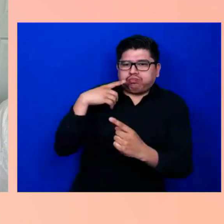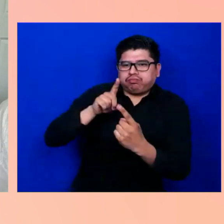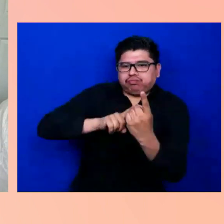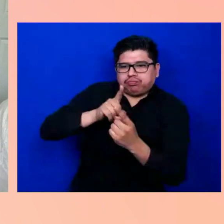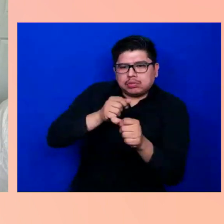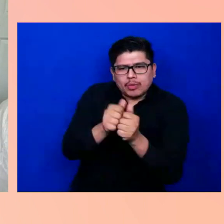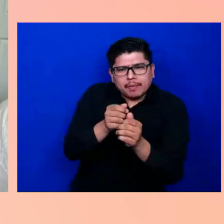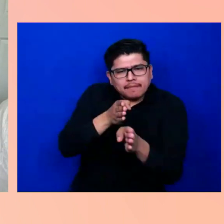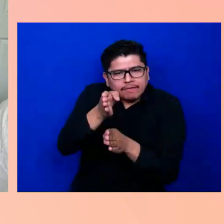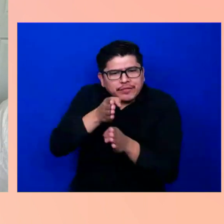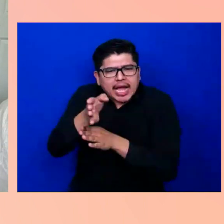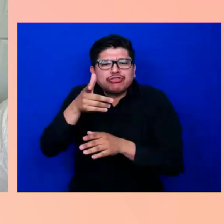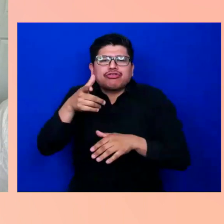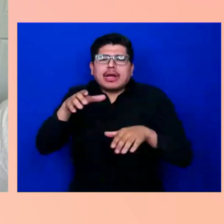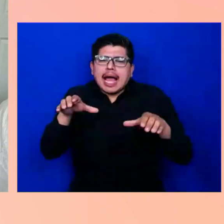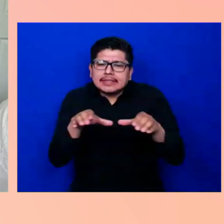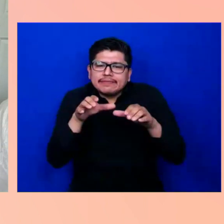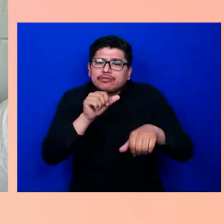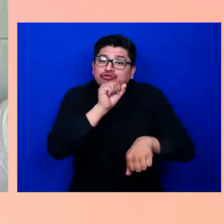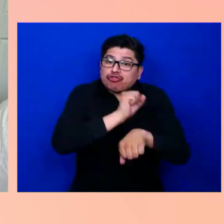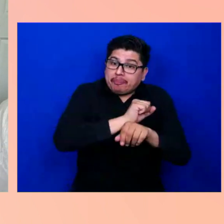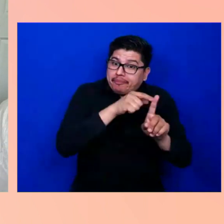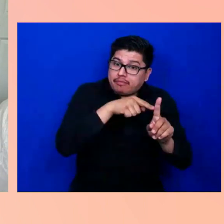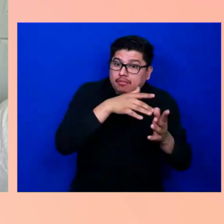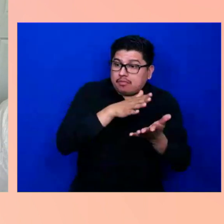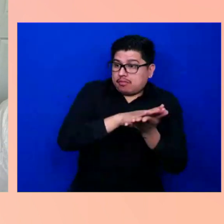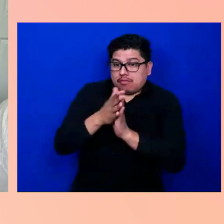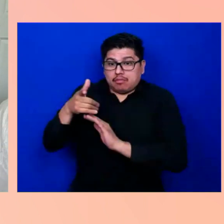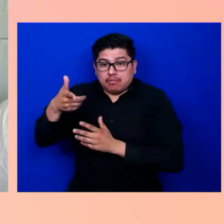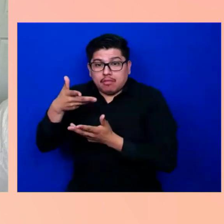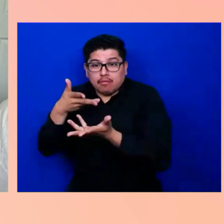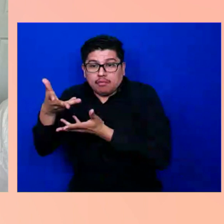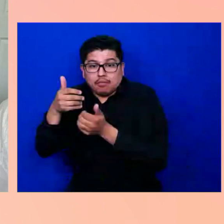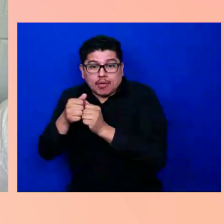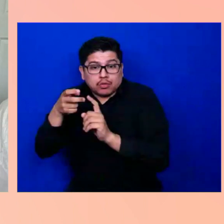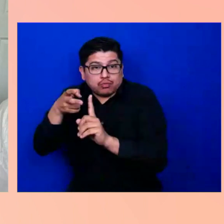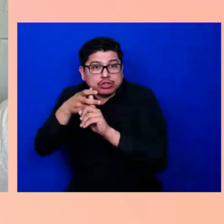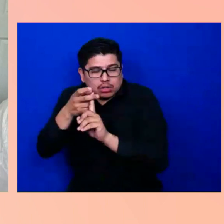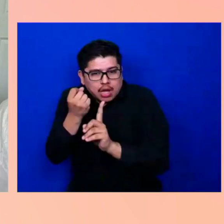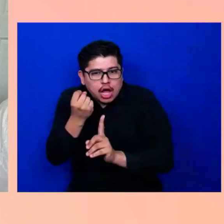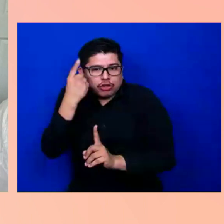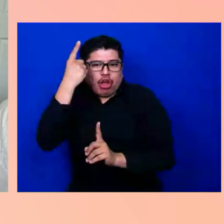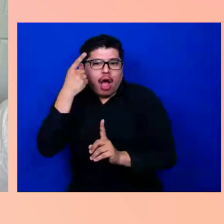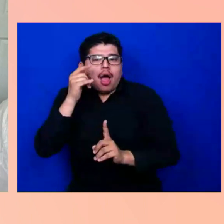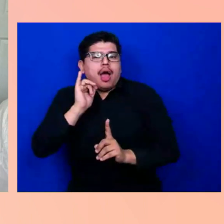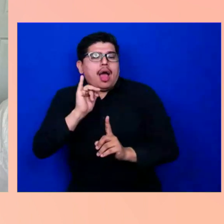to understanding the post hire process and navigating once someone gets successfully hired.